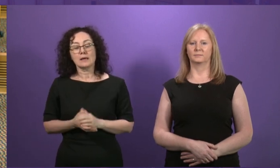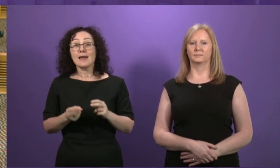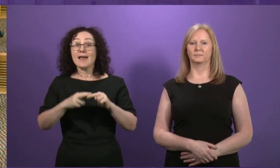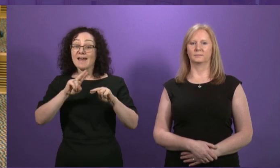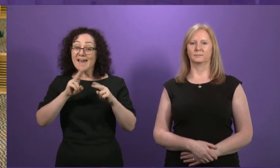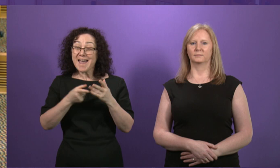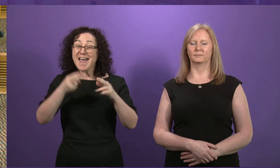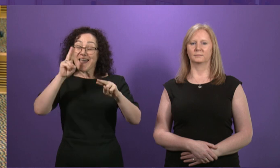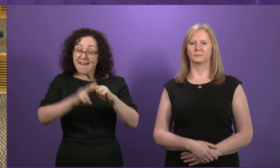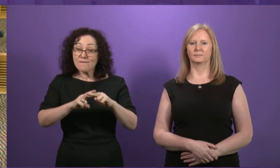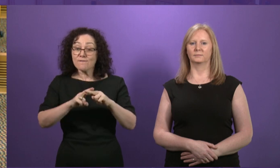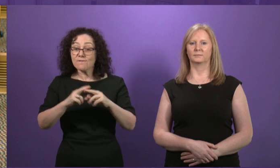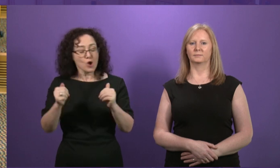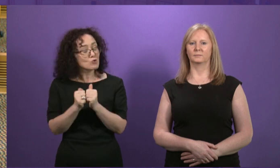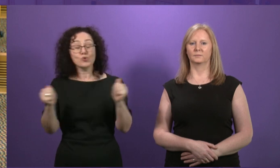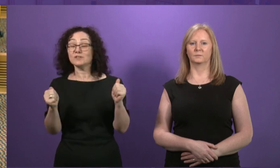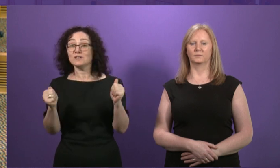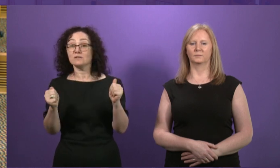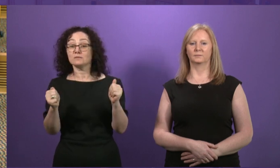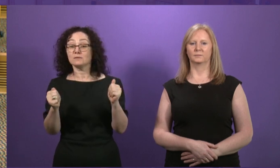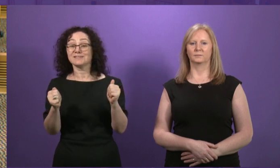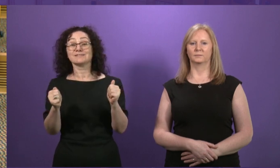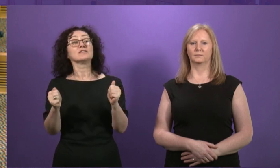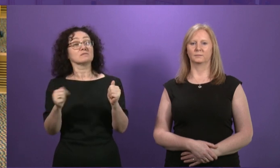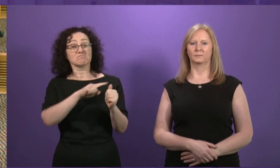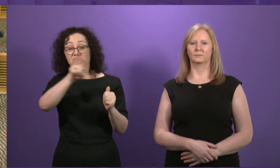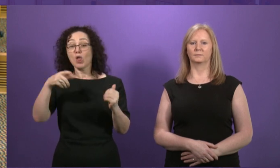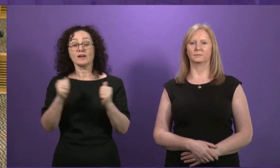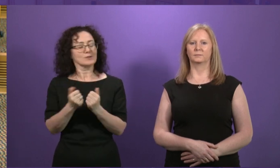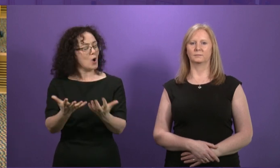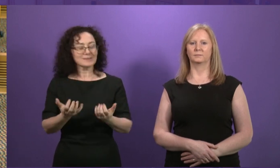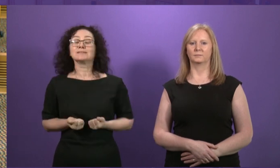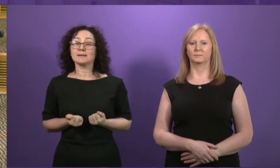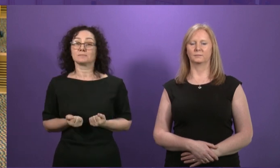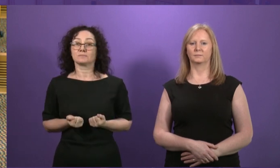Brexit is ruled out. For once in his life, will Jackson Carlaw stand up to his bosses